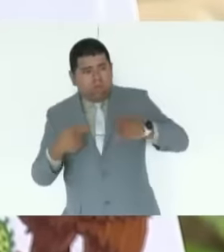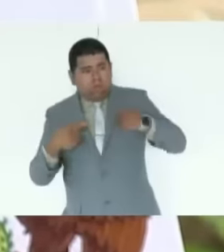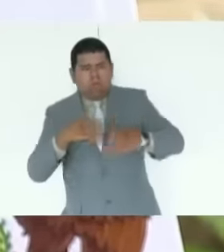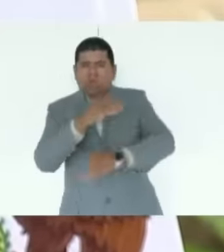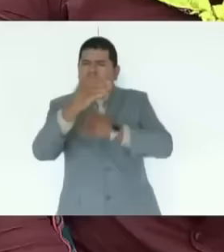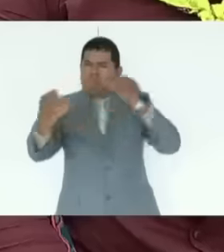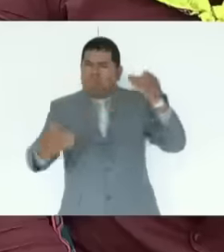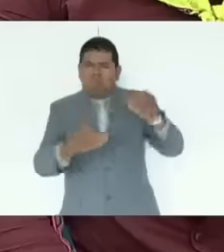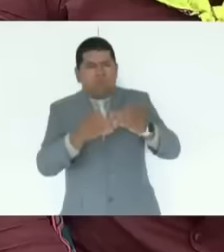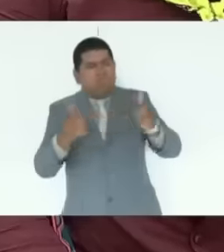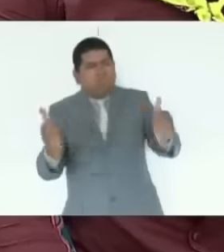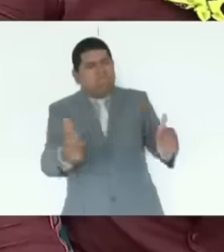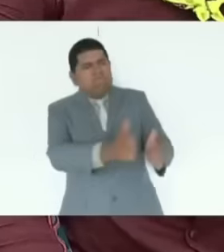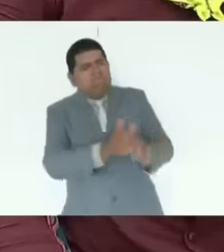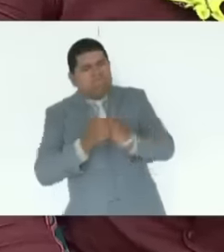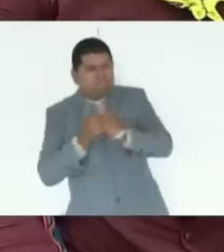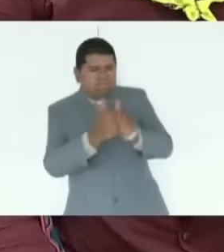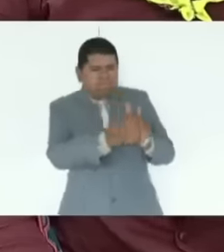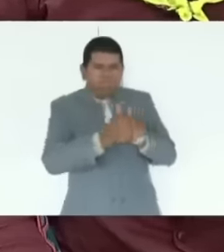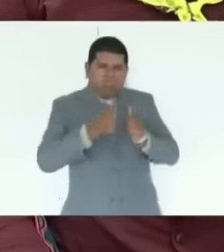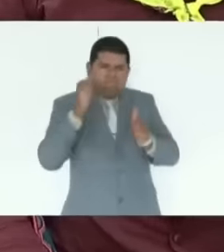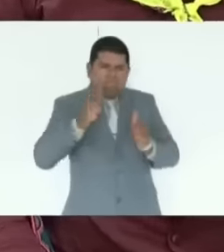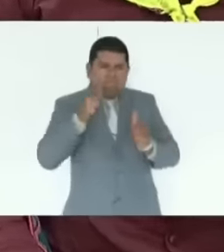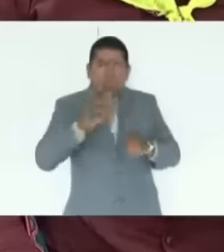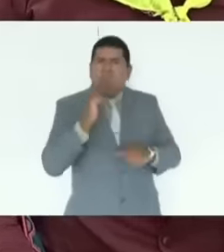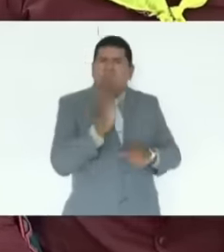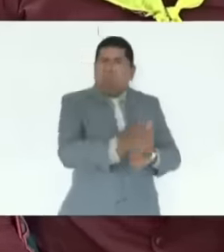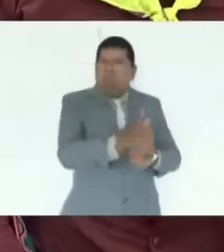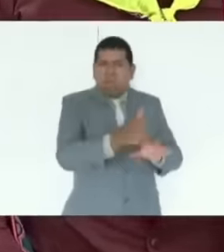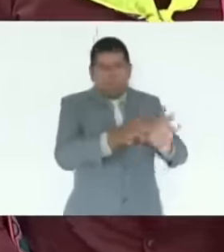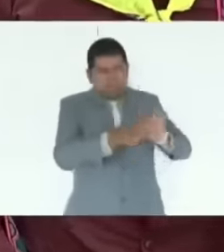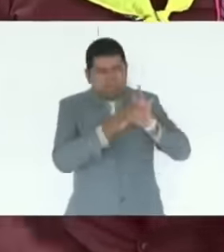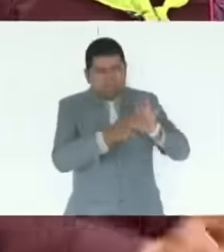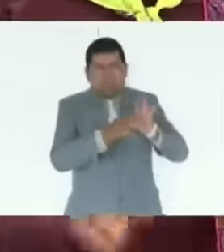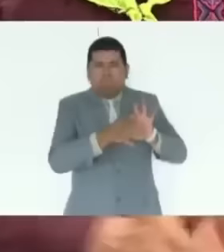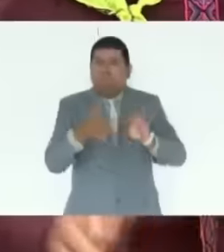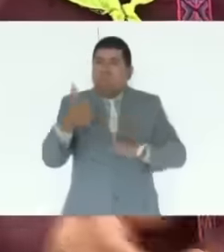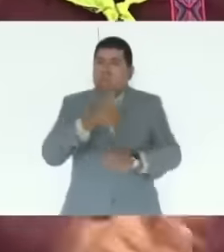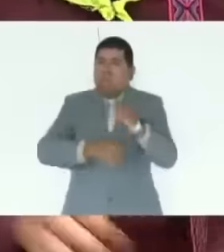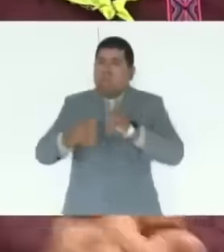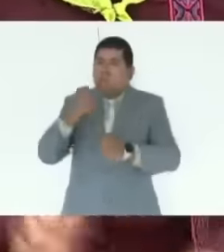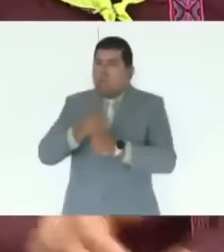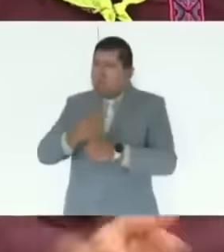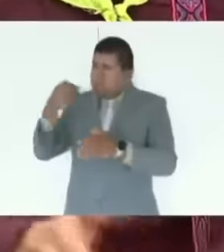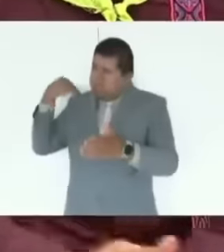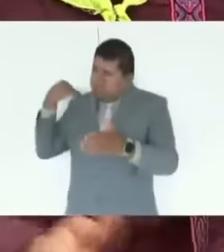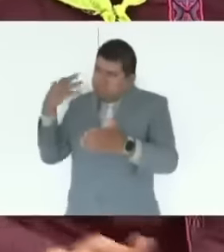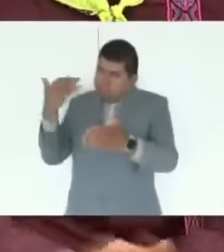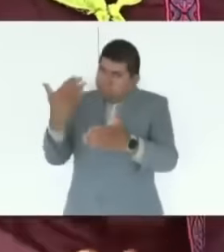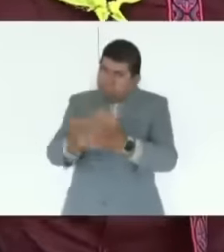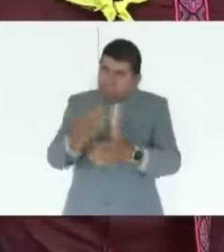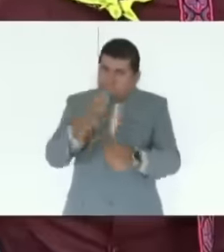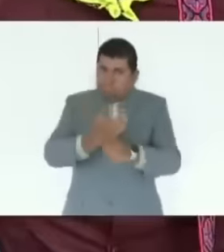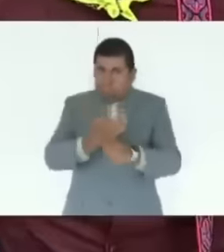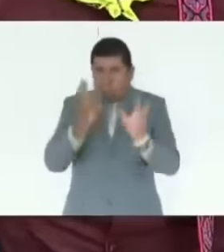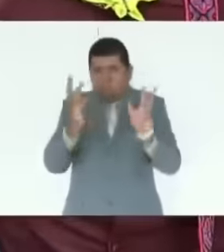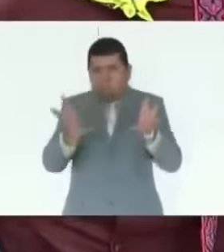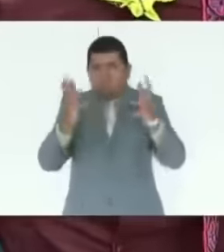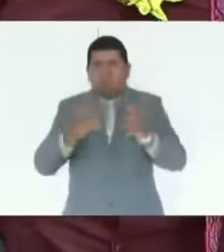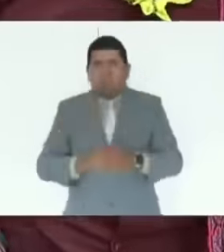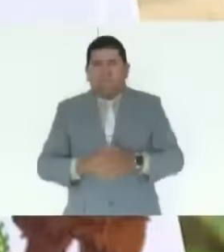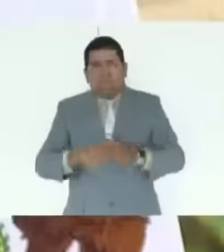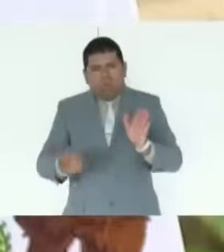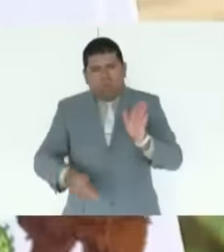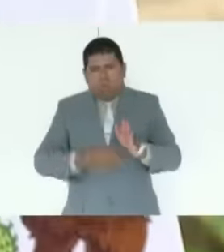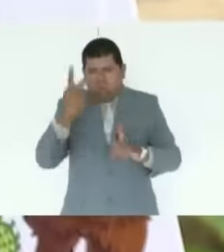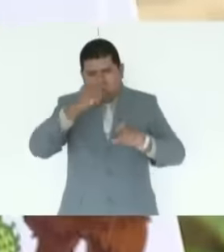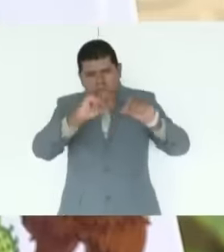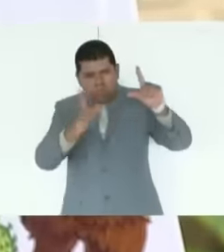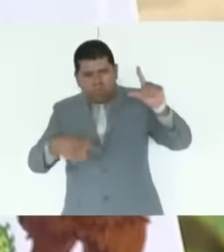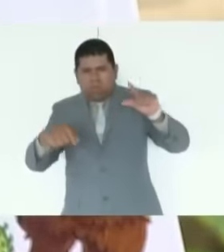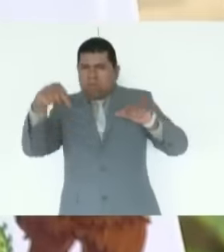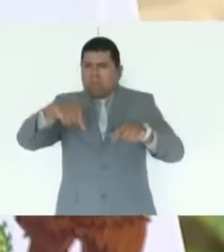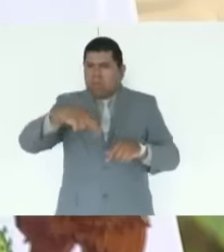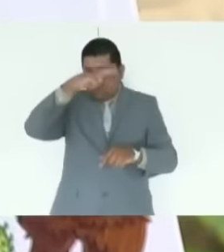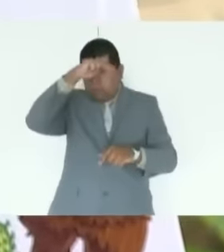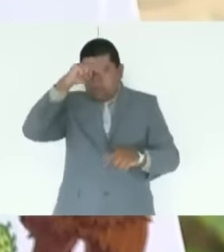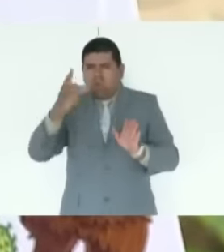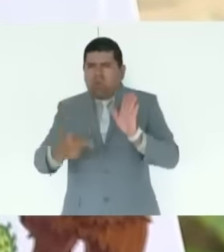people 6 years later the people of Mexico the people of Nayarit made a